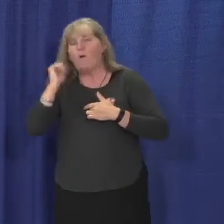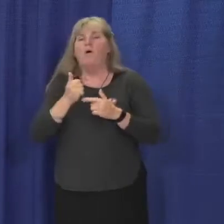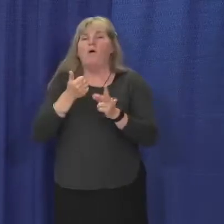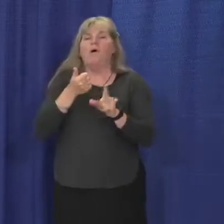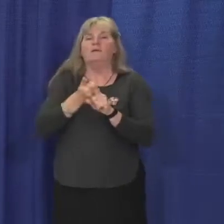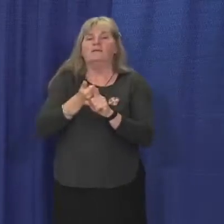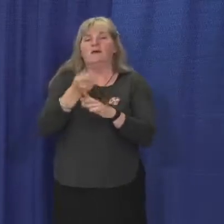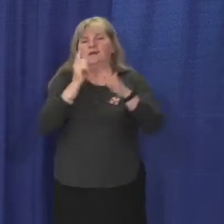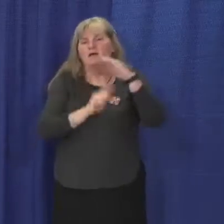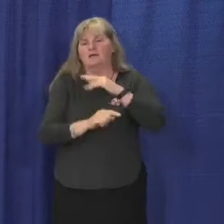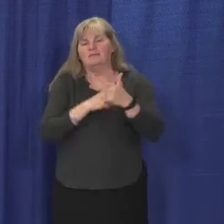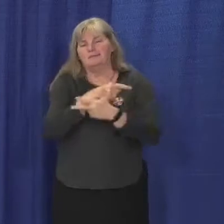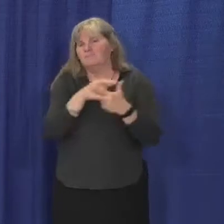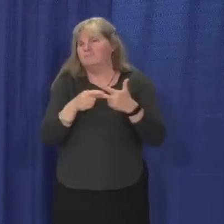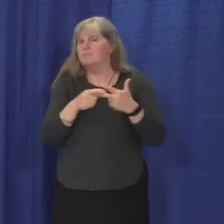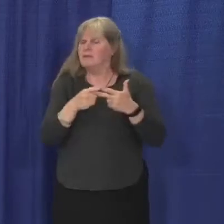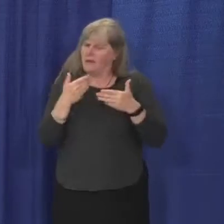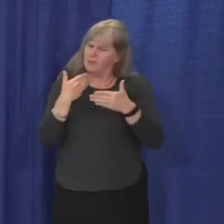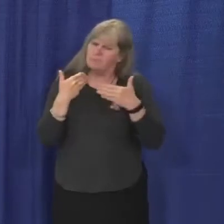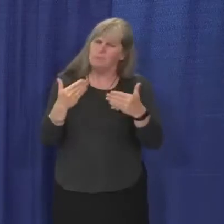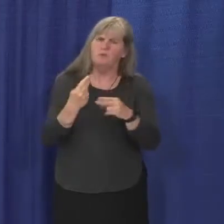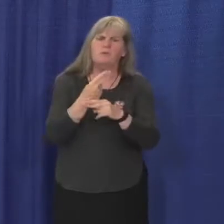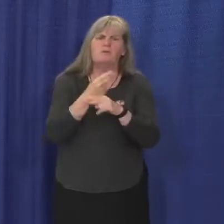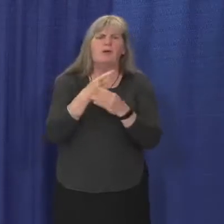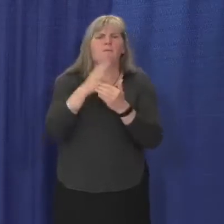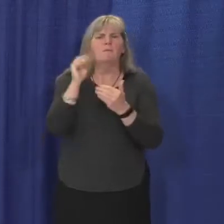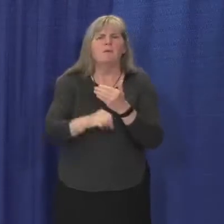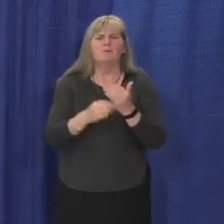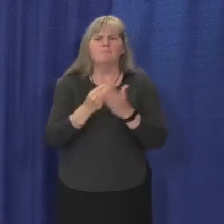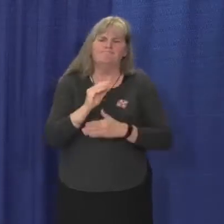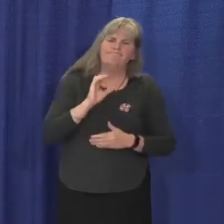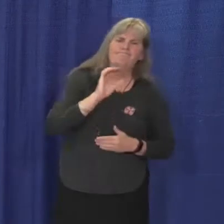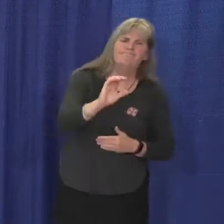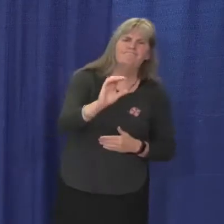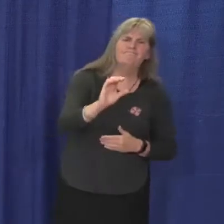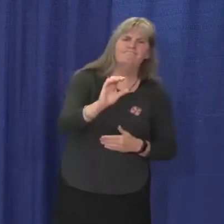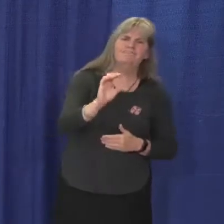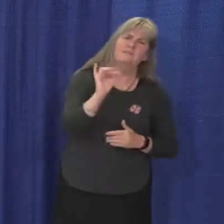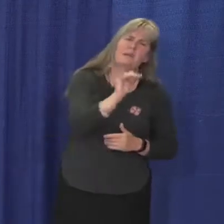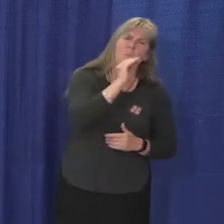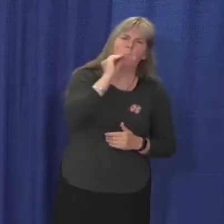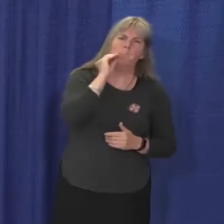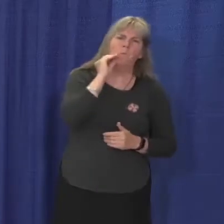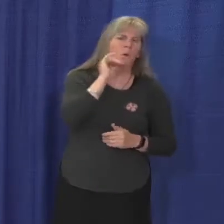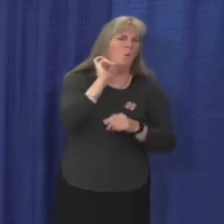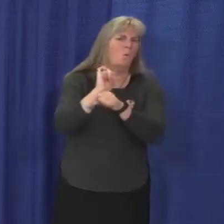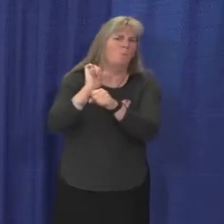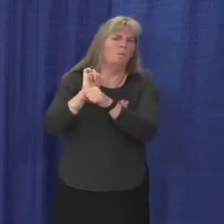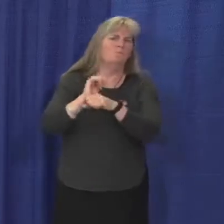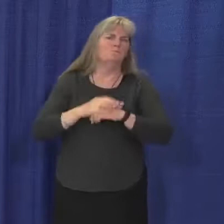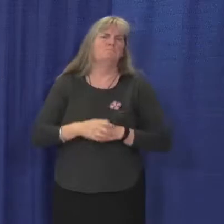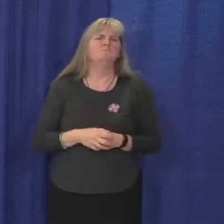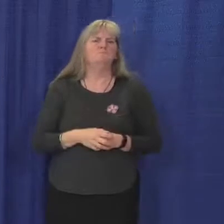if they are required to self isolate due to the COVID-19 provisions.